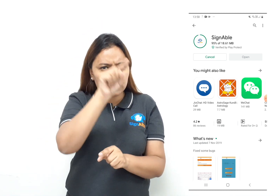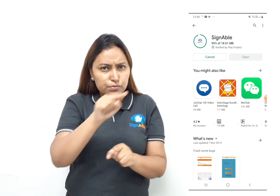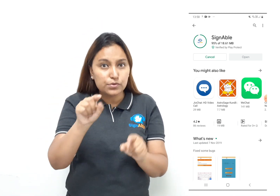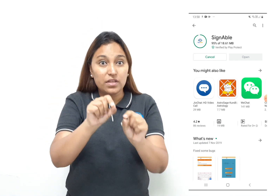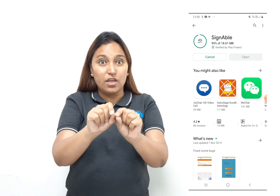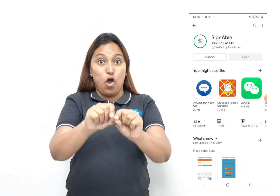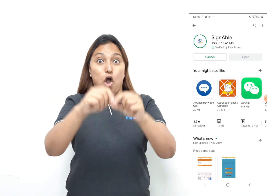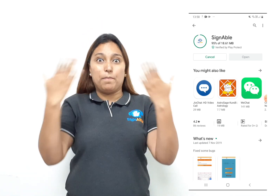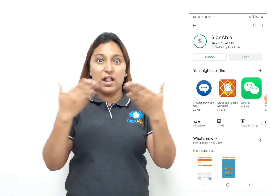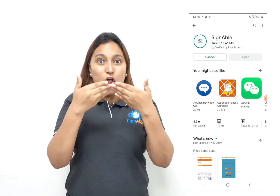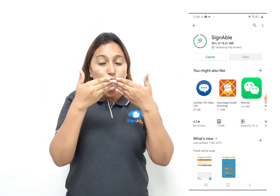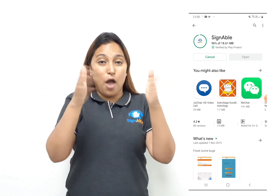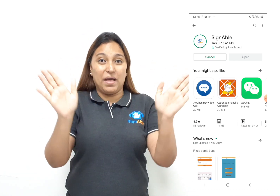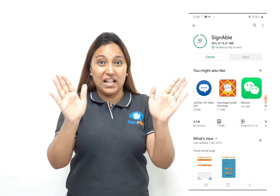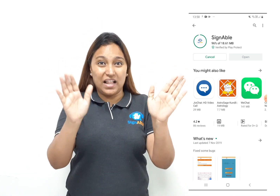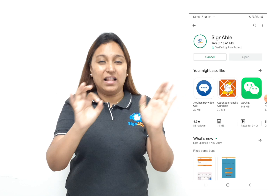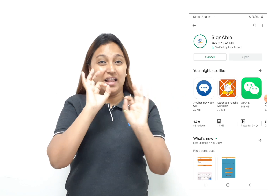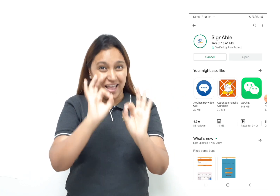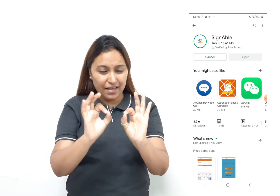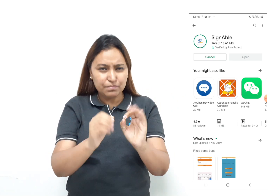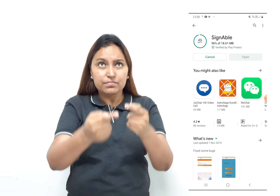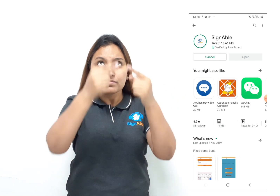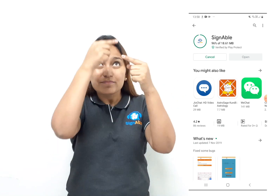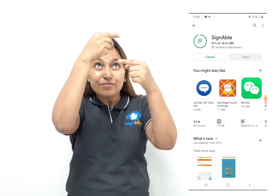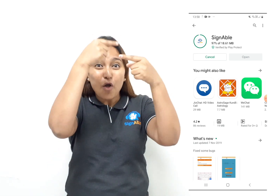Once the downloading is done the app it should automatically open.